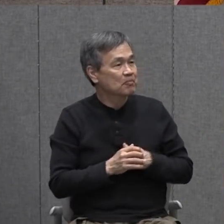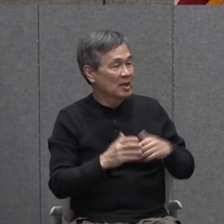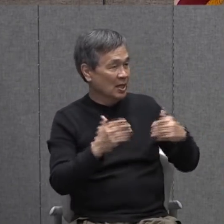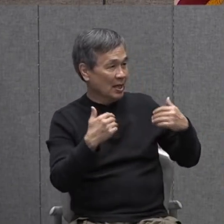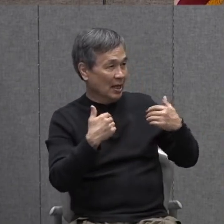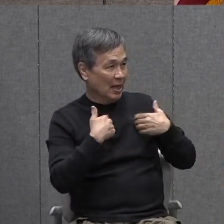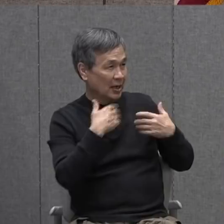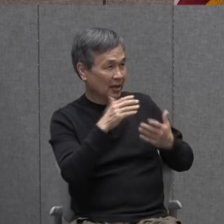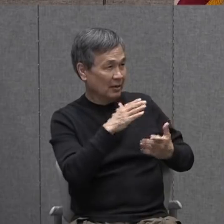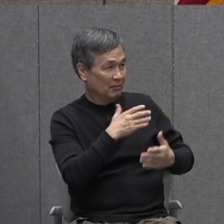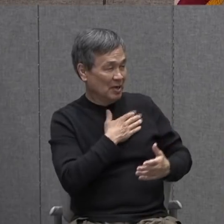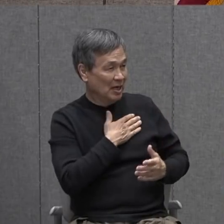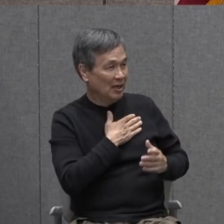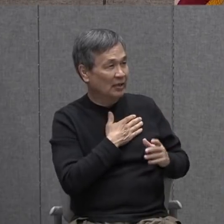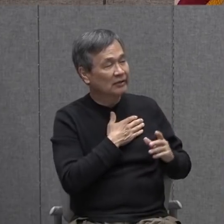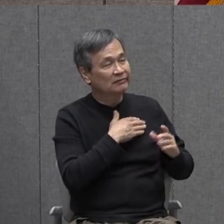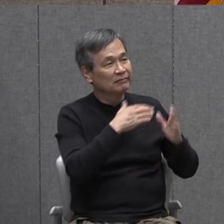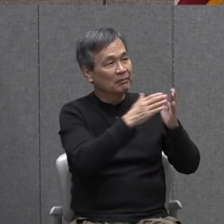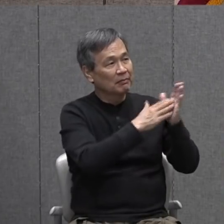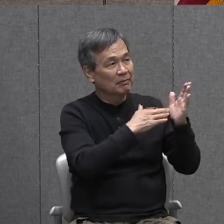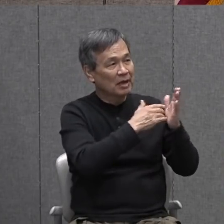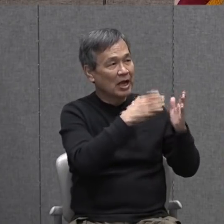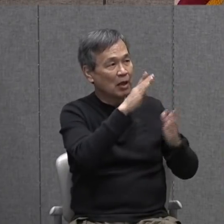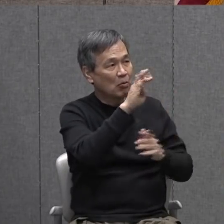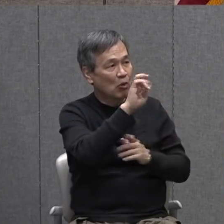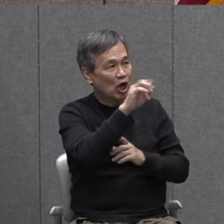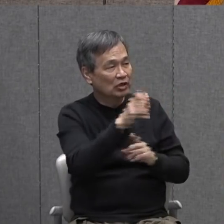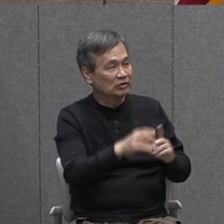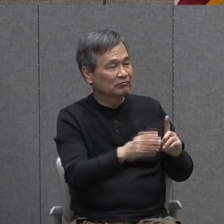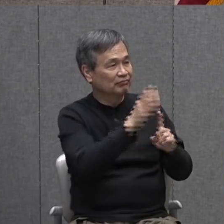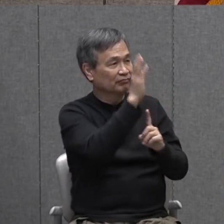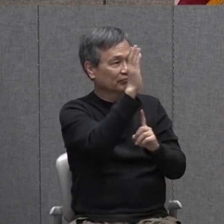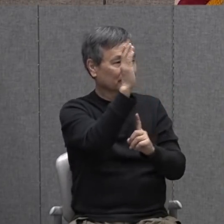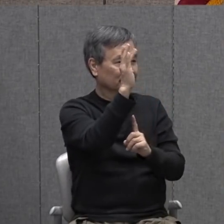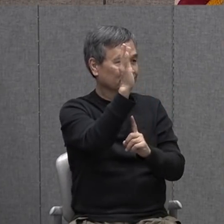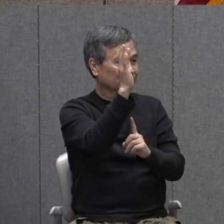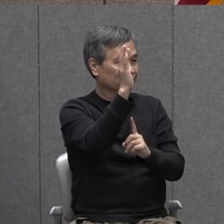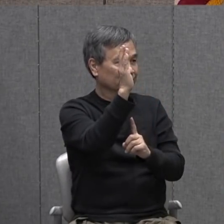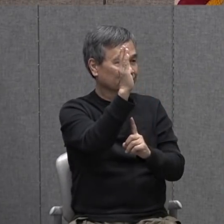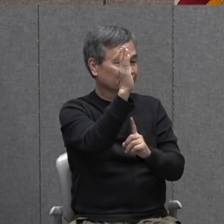I'll hold it up so that you can see it. As an artist I want to start